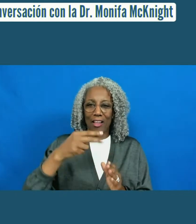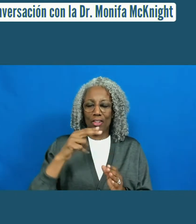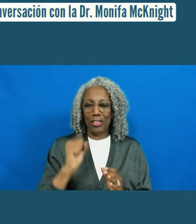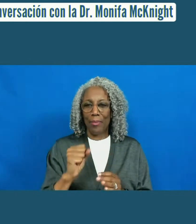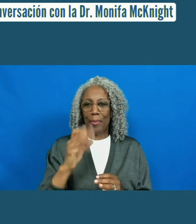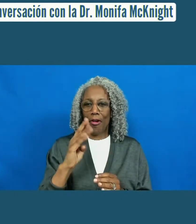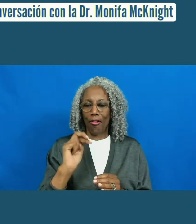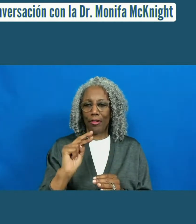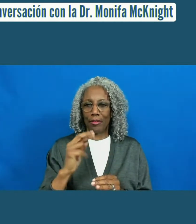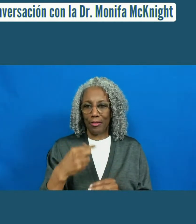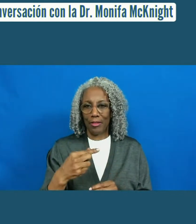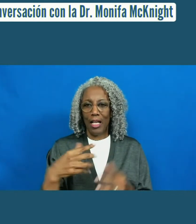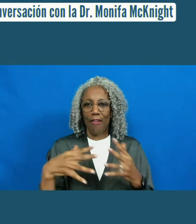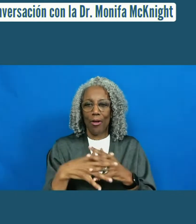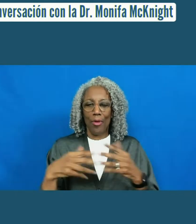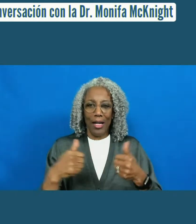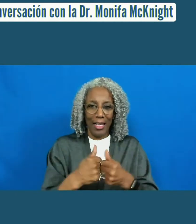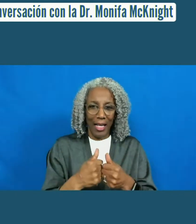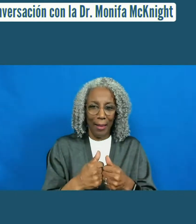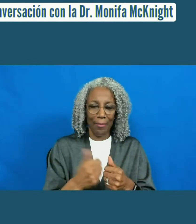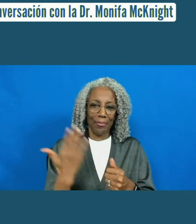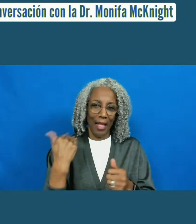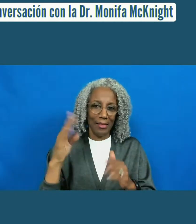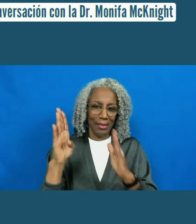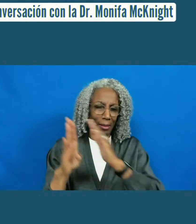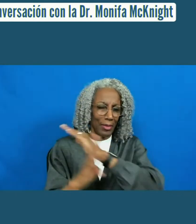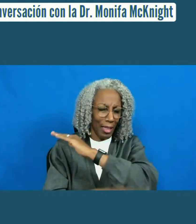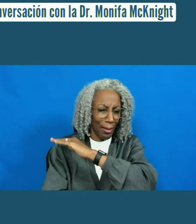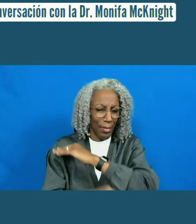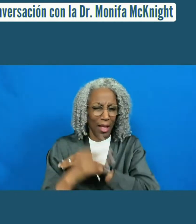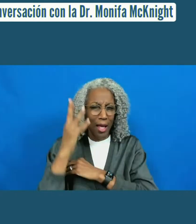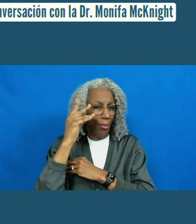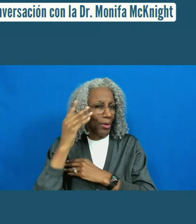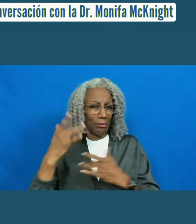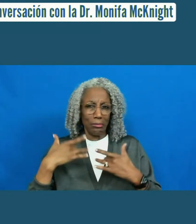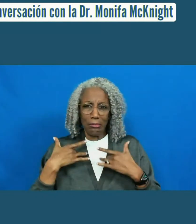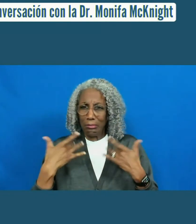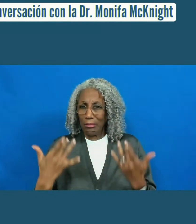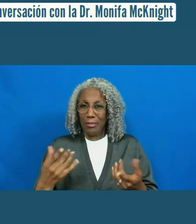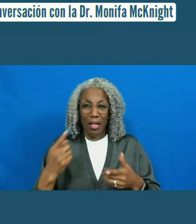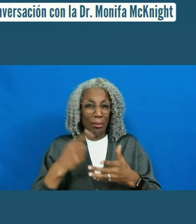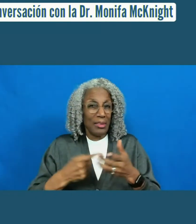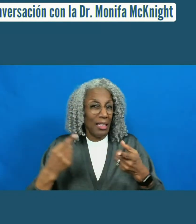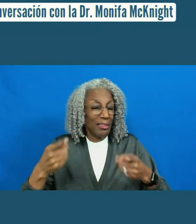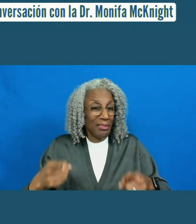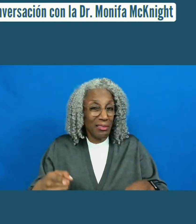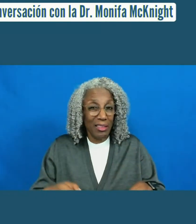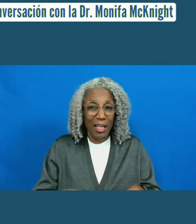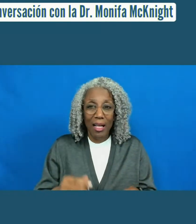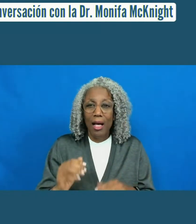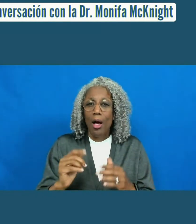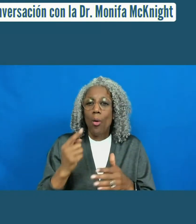fight that broke out at the Northwest Gaithersburg football game in September. So I'm